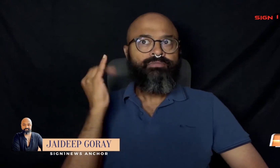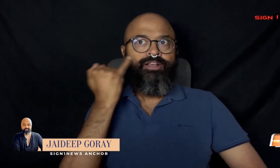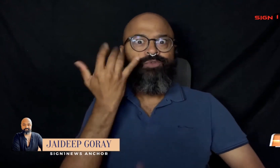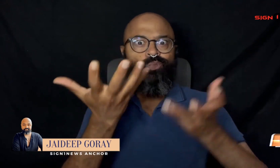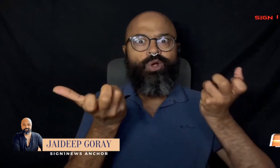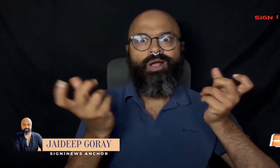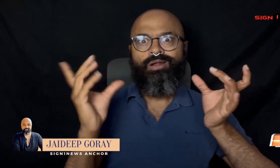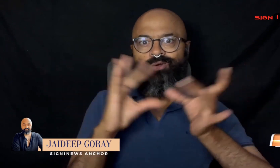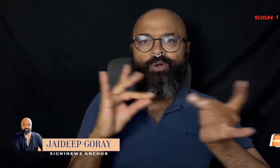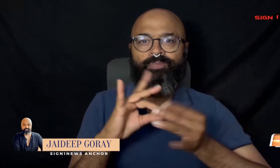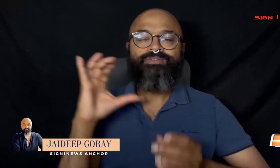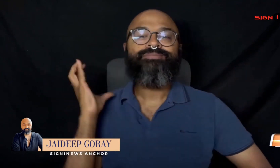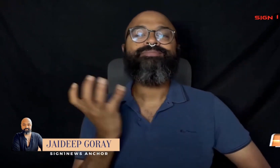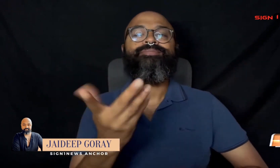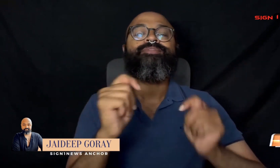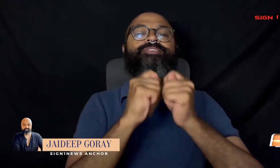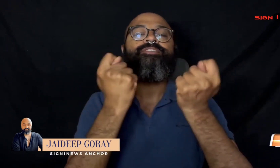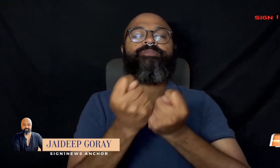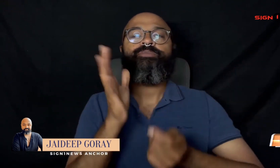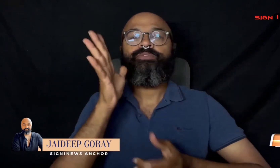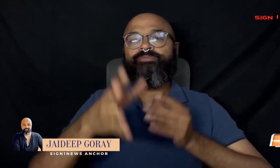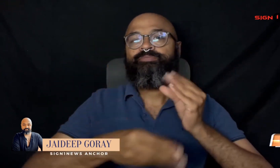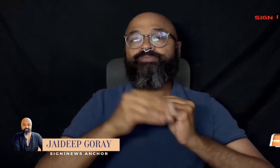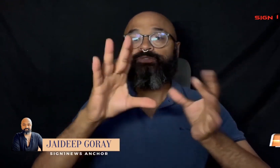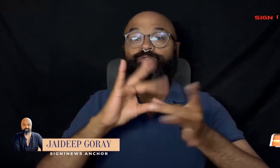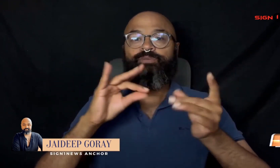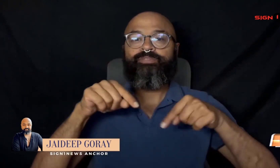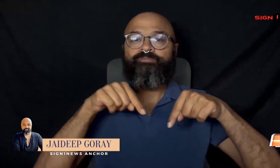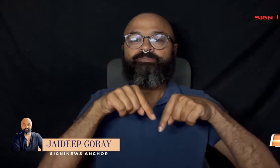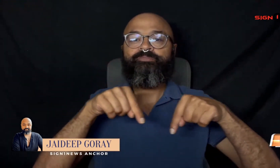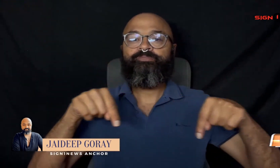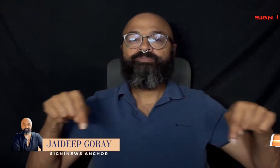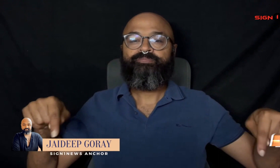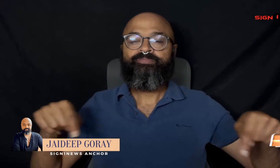an interesting comment about this update we may add it at the bottom of the screen